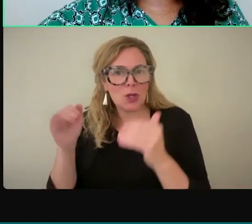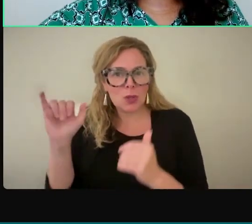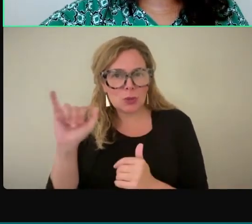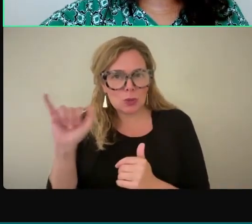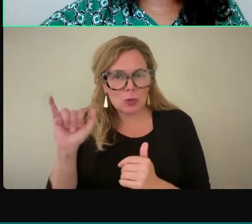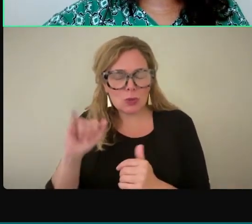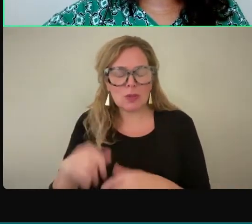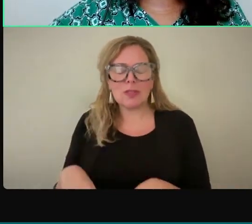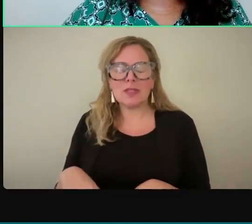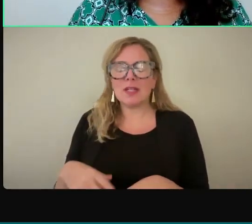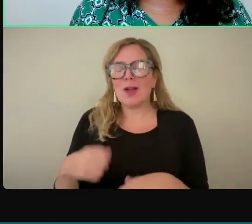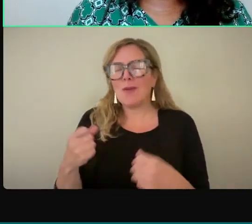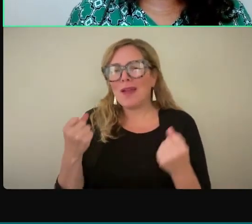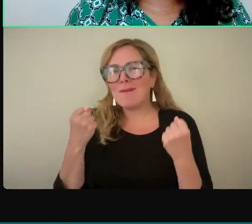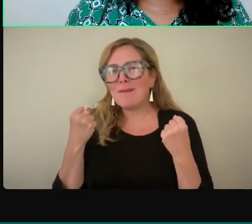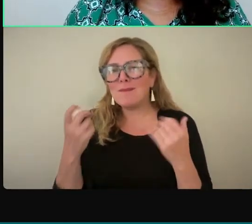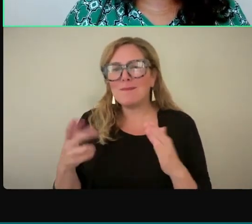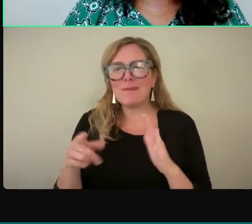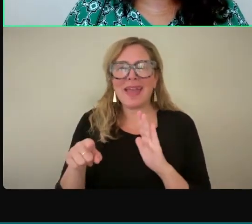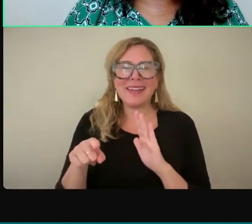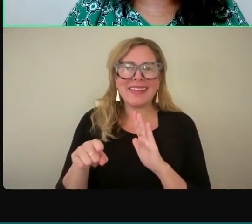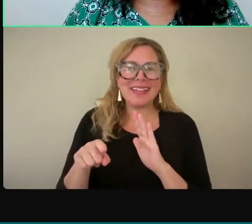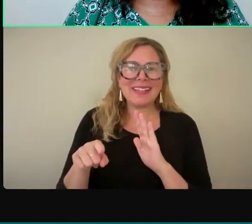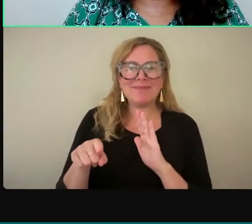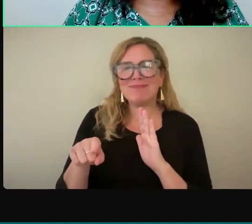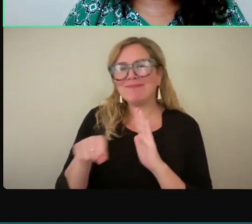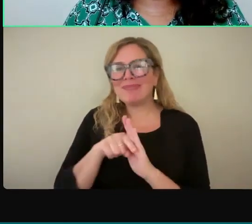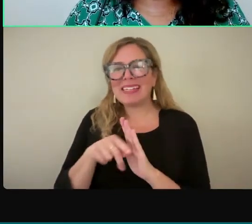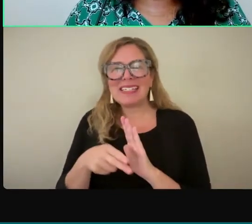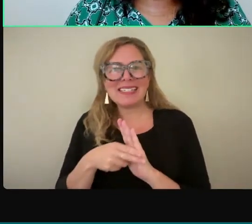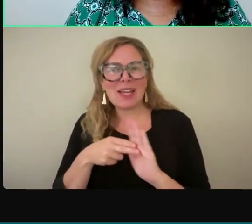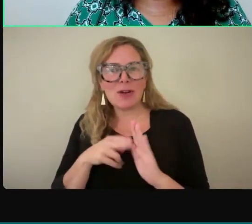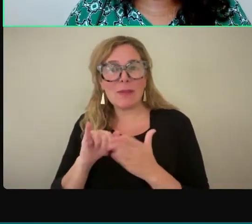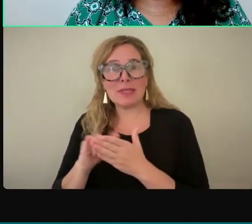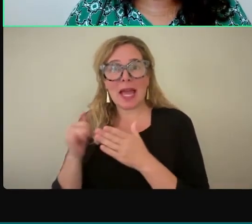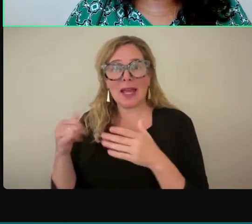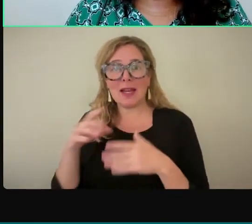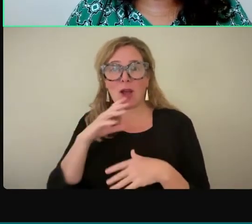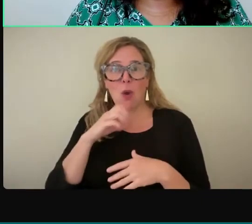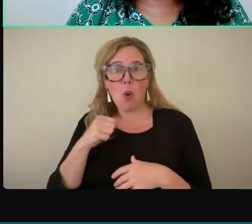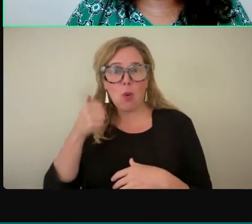fearful to use the Internet, or that they can't use technology. But it's important to acknowledge